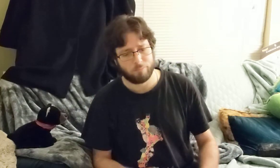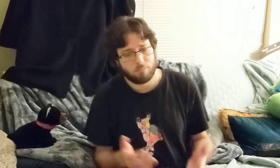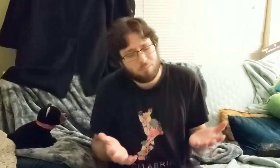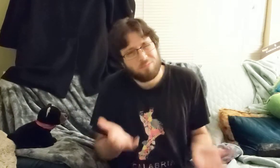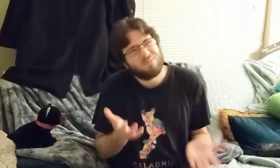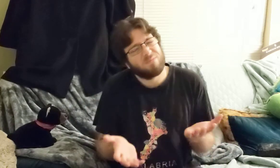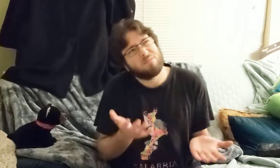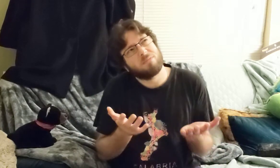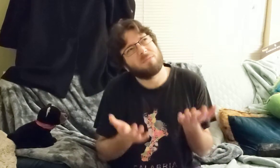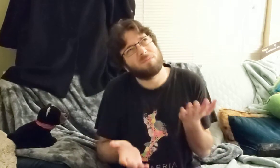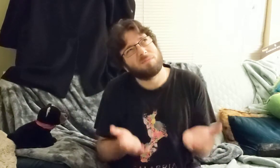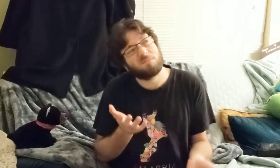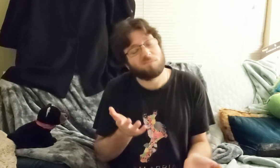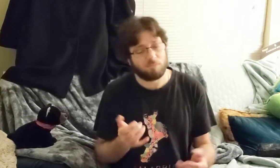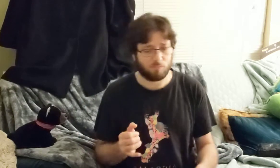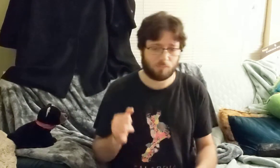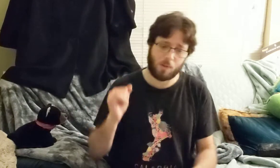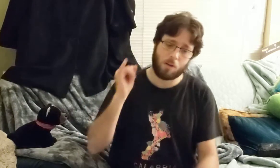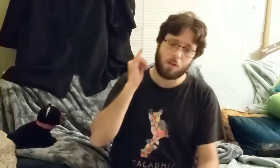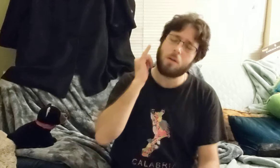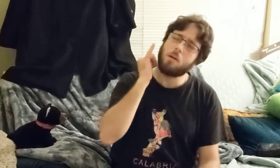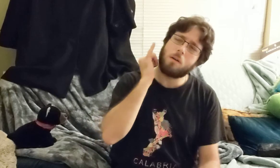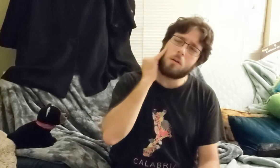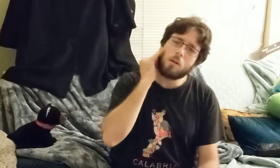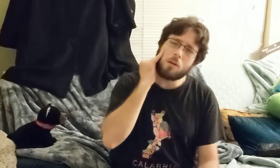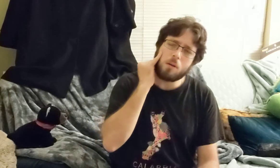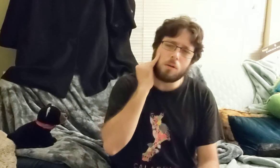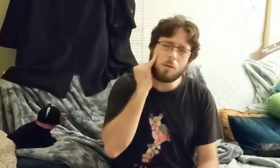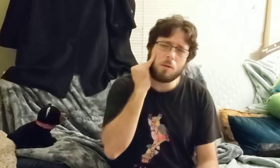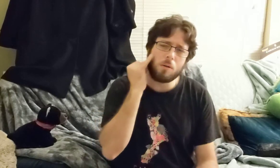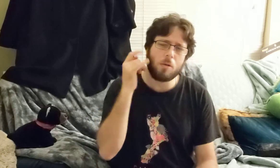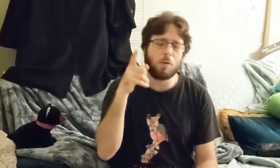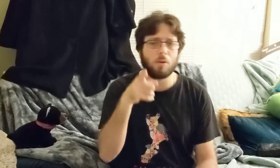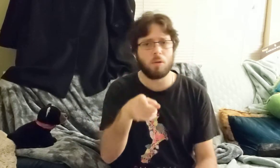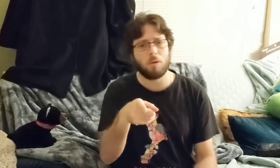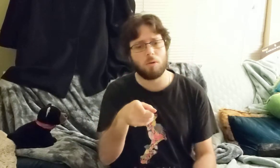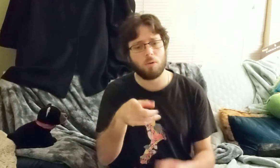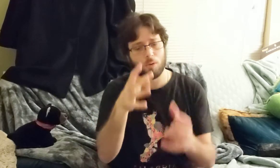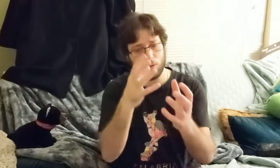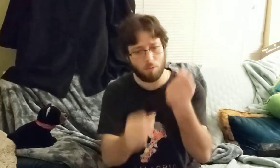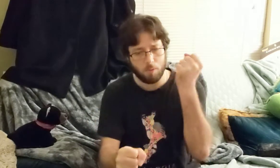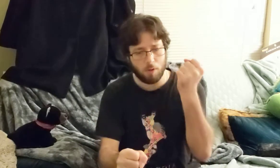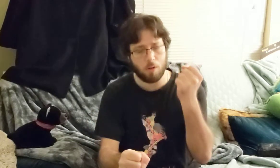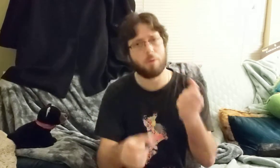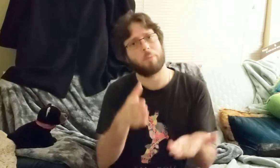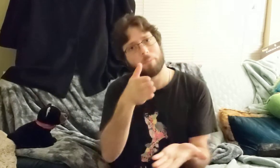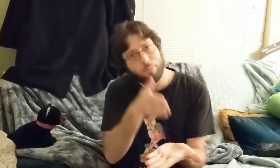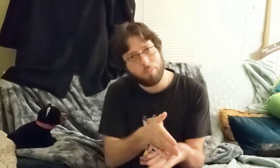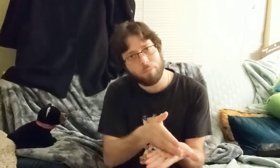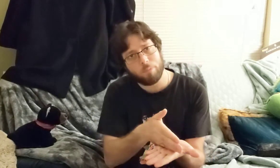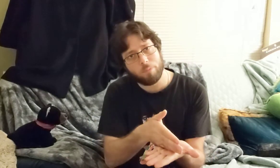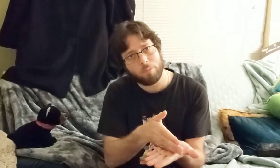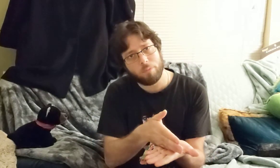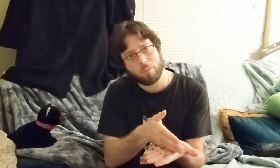MAYBE SUPPOSE YOU MEAN, STOP